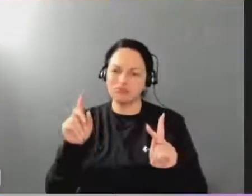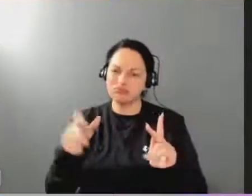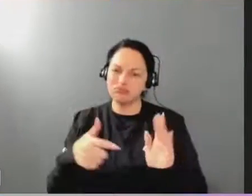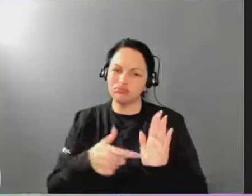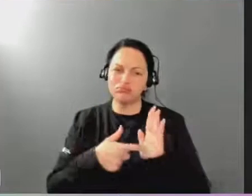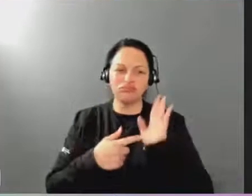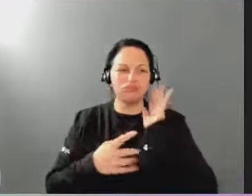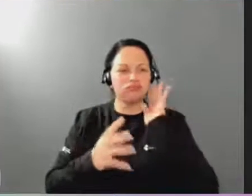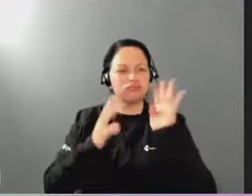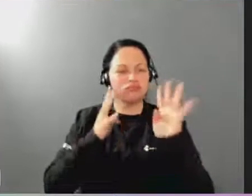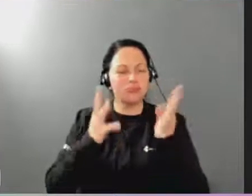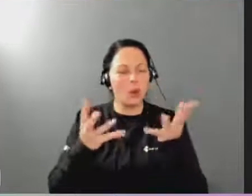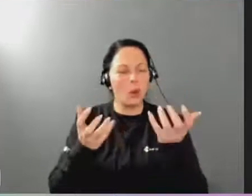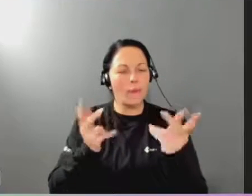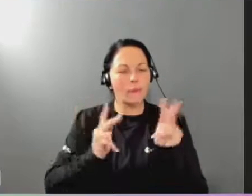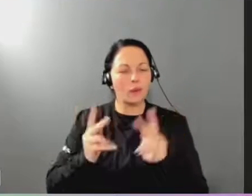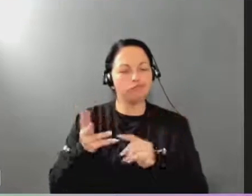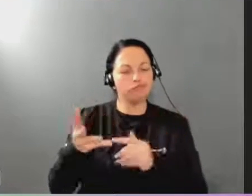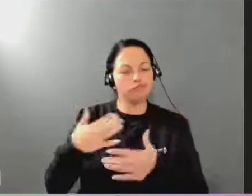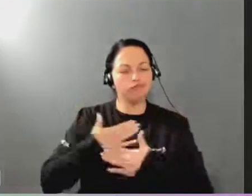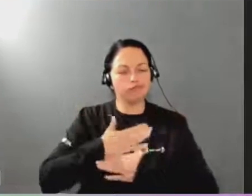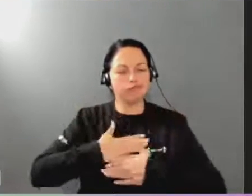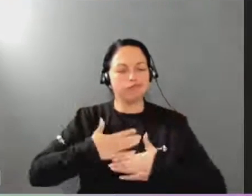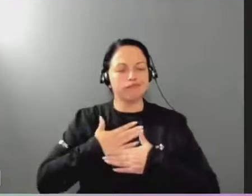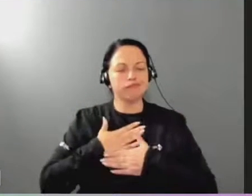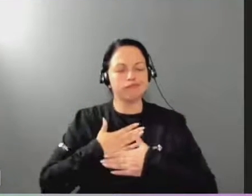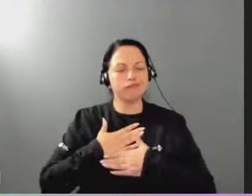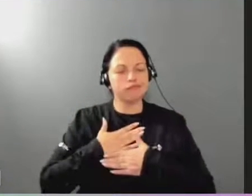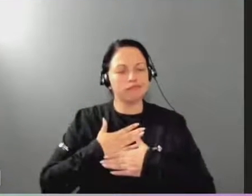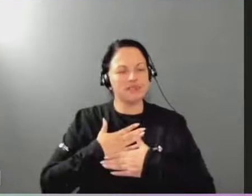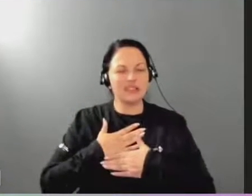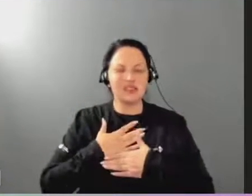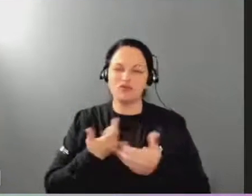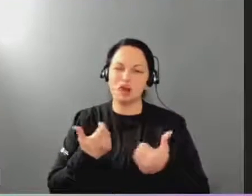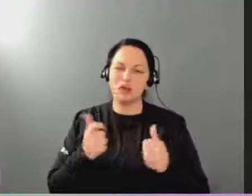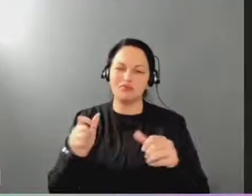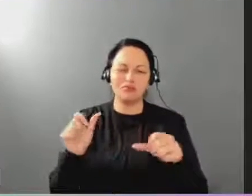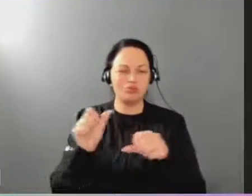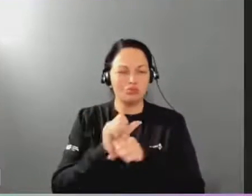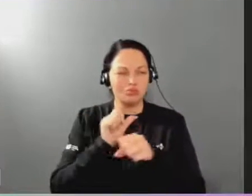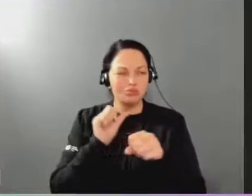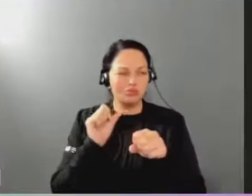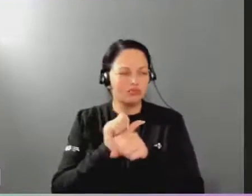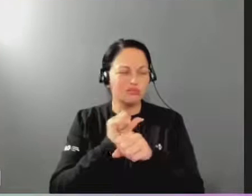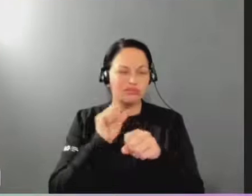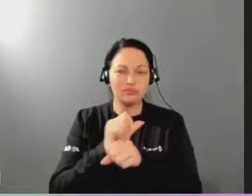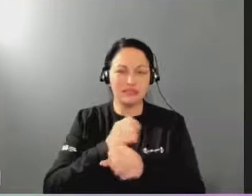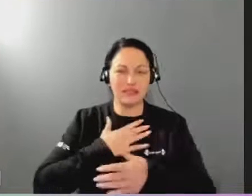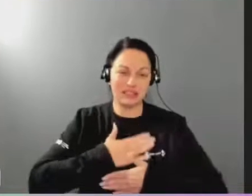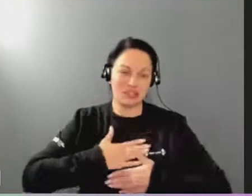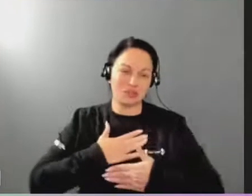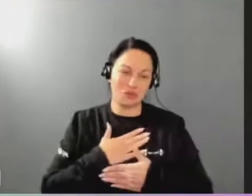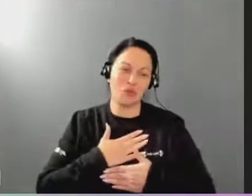around them not make it harder for them. I don't want people to be creative I want people to be able to be there and enjoy the moment instead of